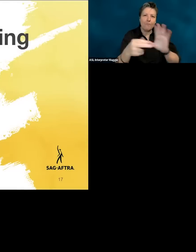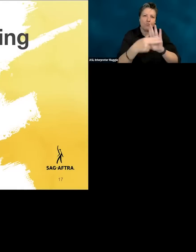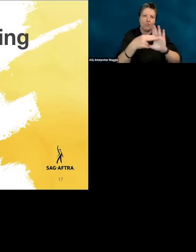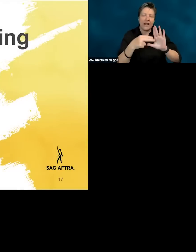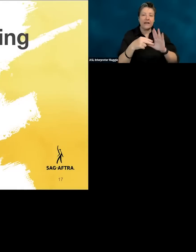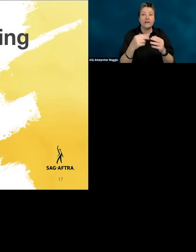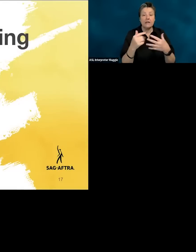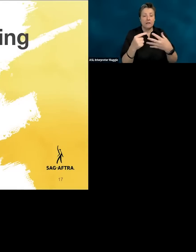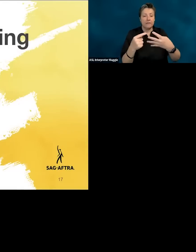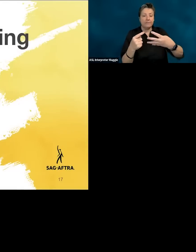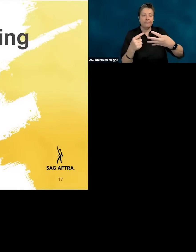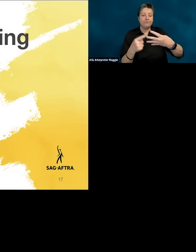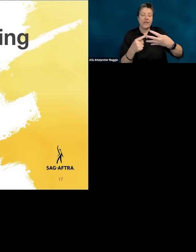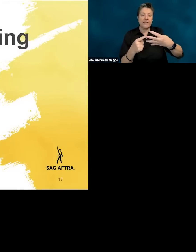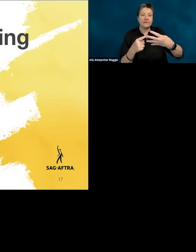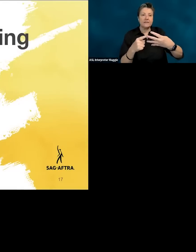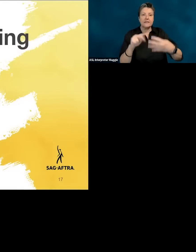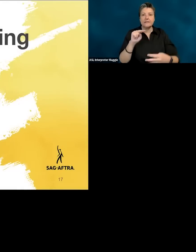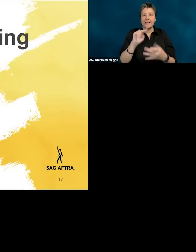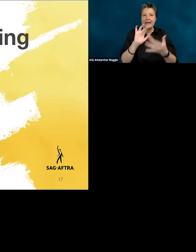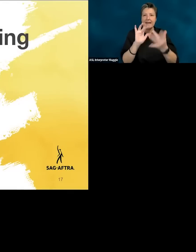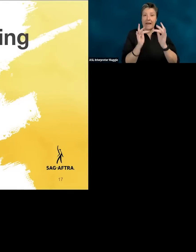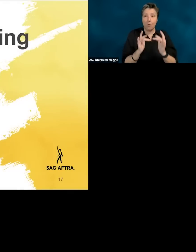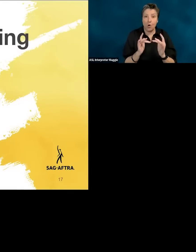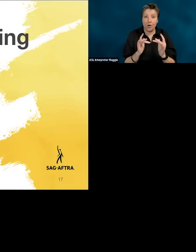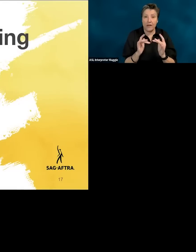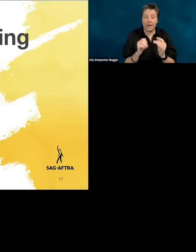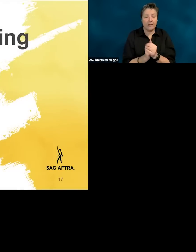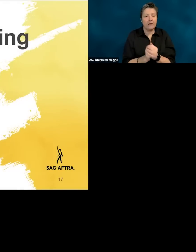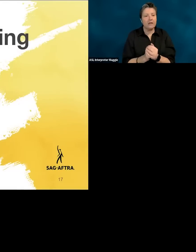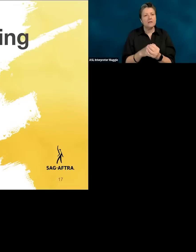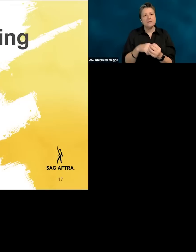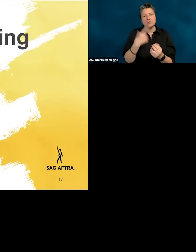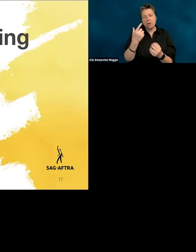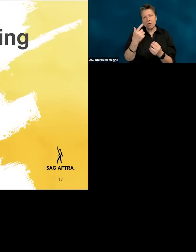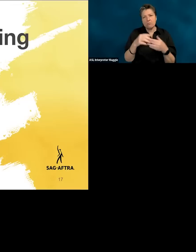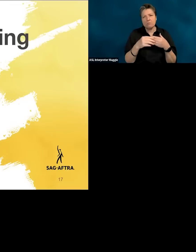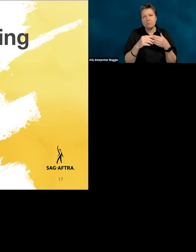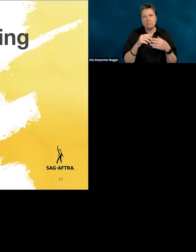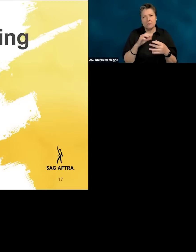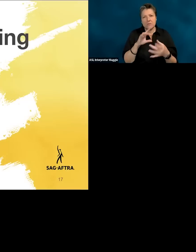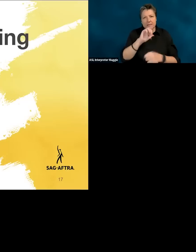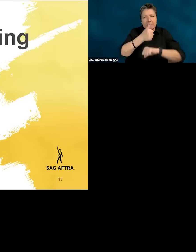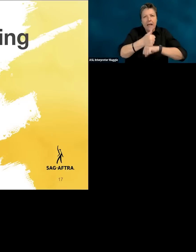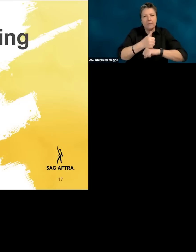where it's about forming genuine relationships that naturally lead to working together so you can get direct bookings